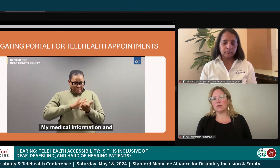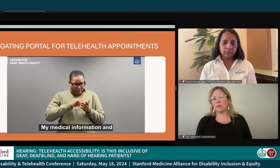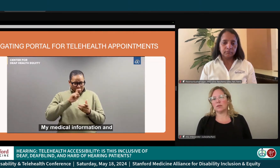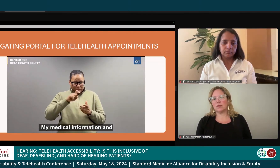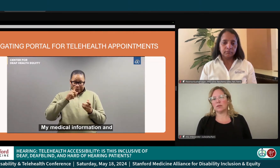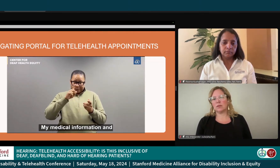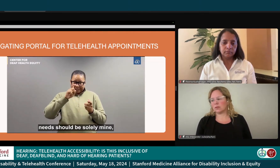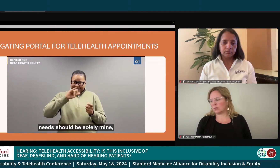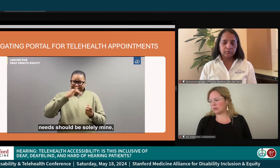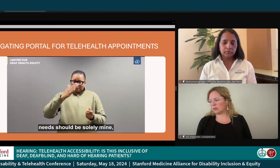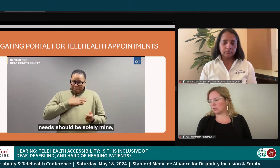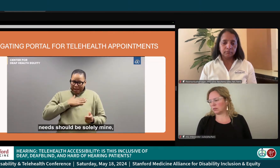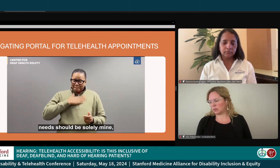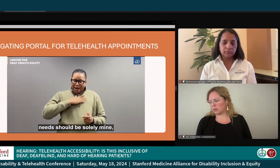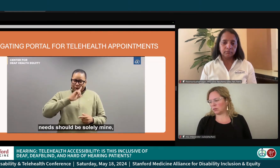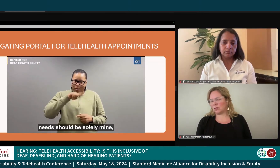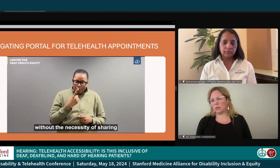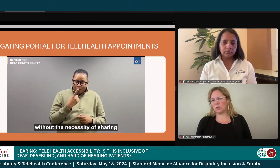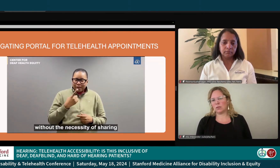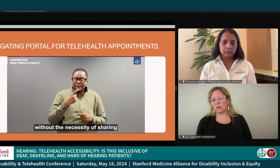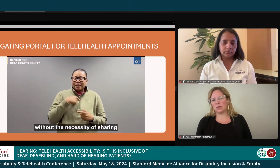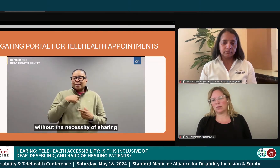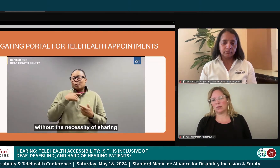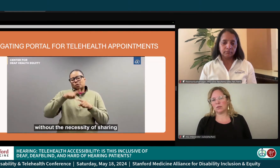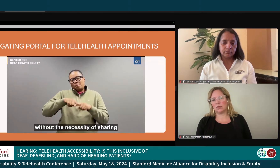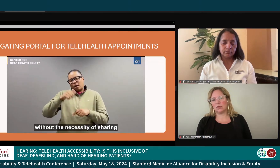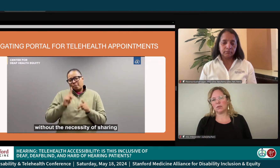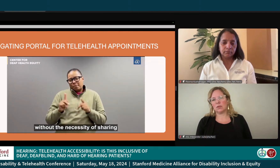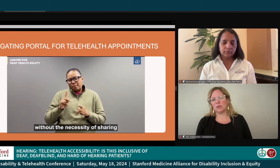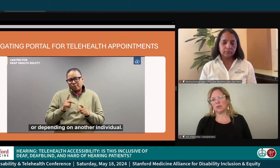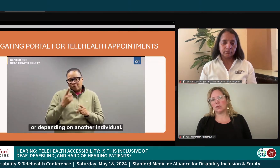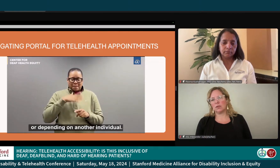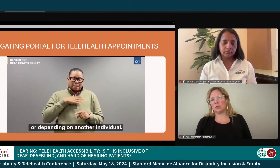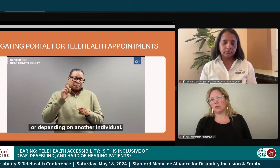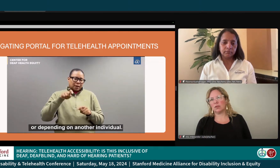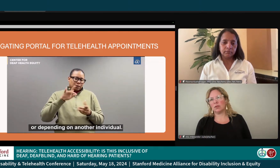to rely on others. My medical information and my needs are solely mine without the necessity